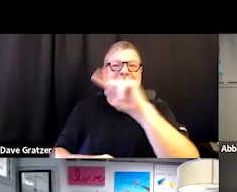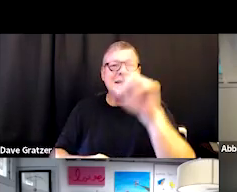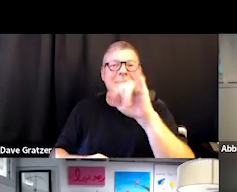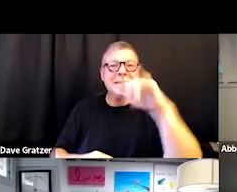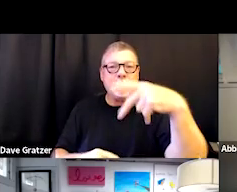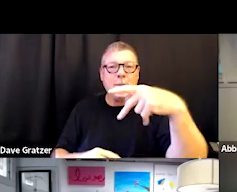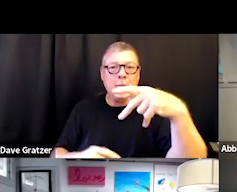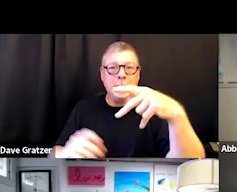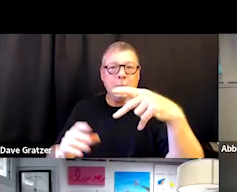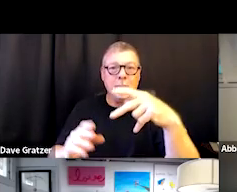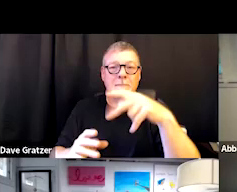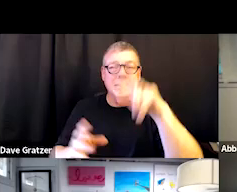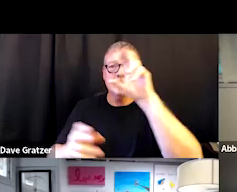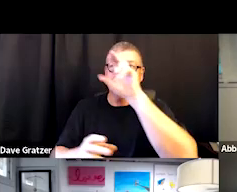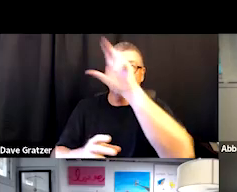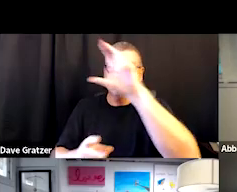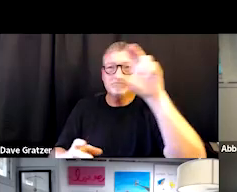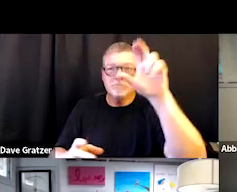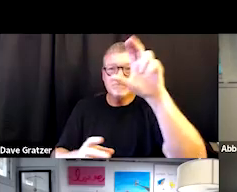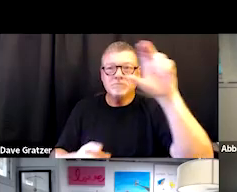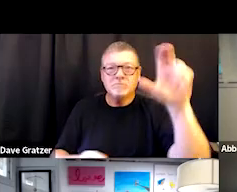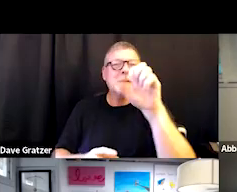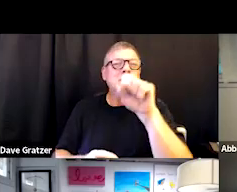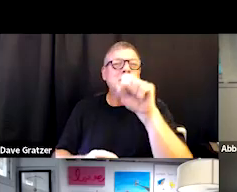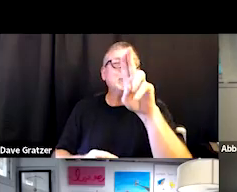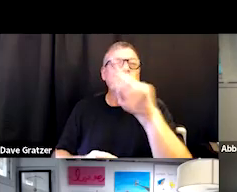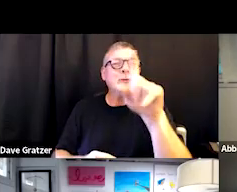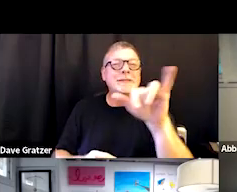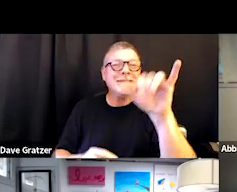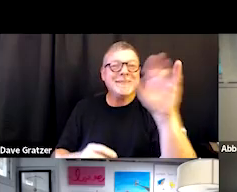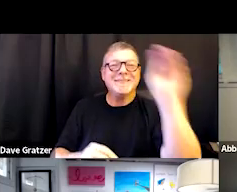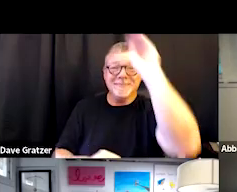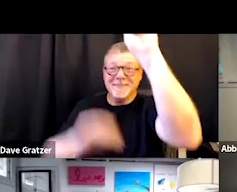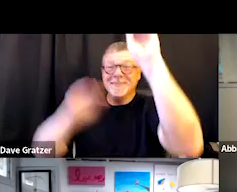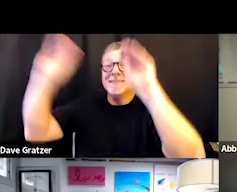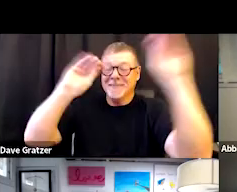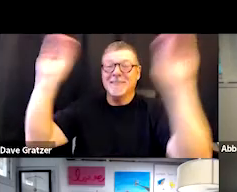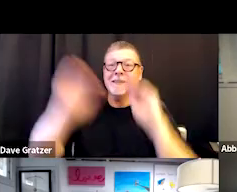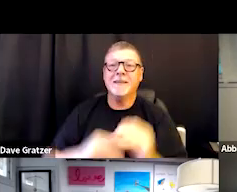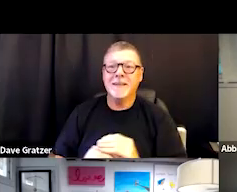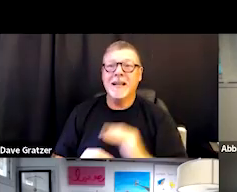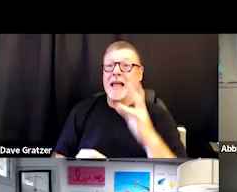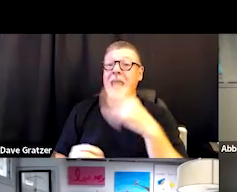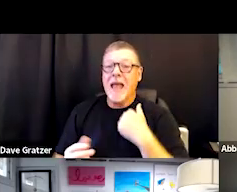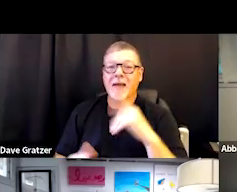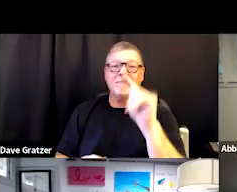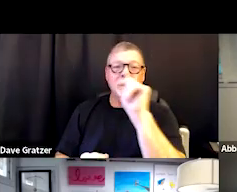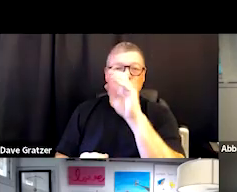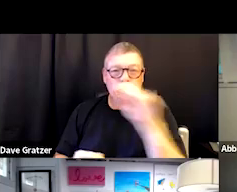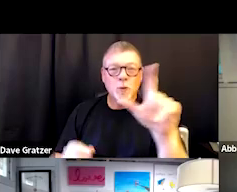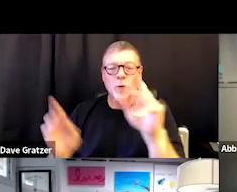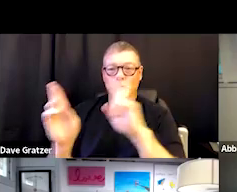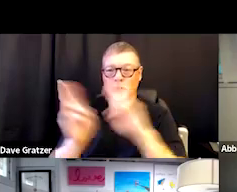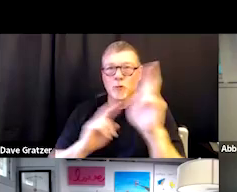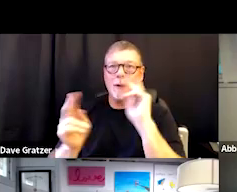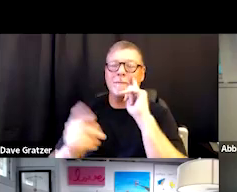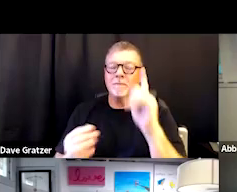of the page that Suzy has put up there for you. And it will have the tools and worksheets you need for assisting with applications.